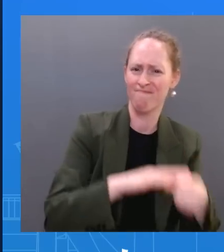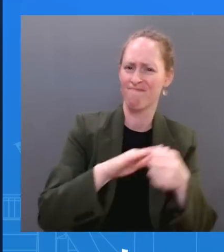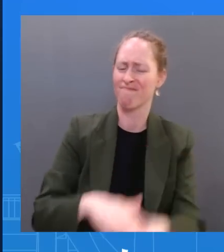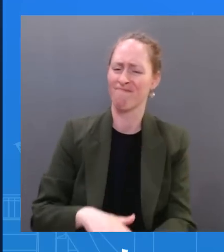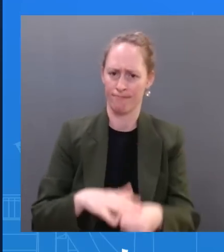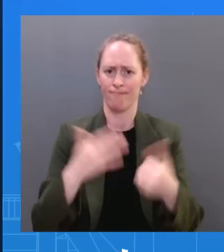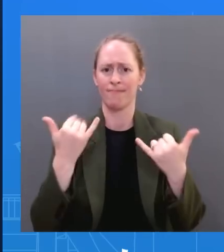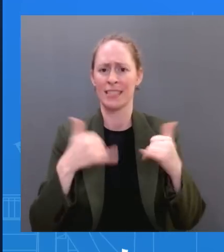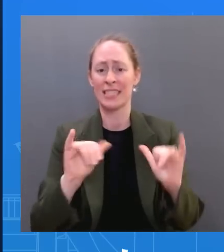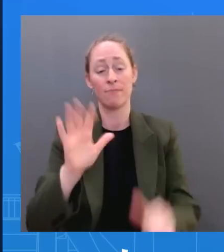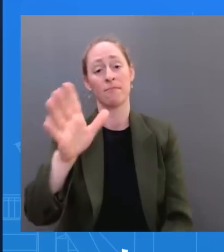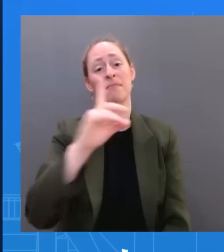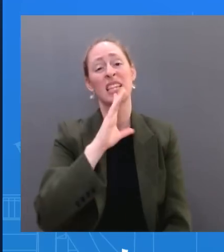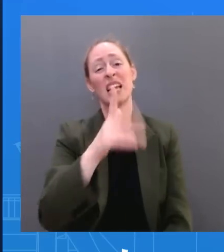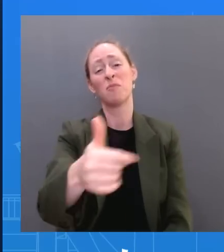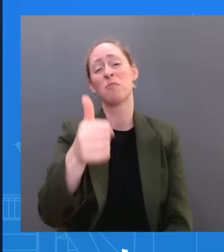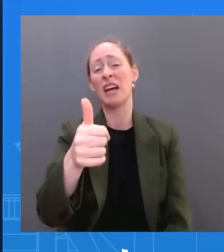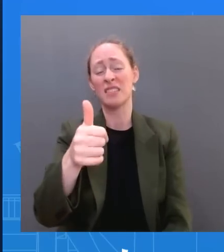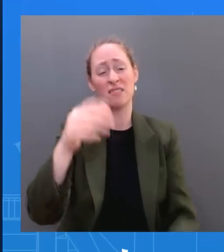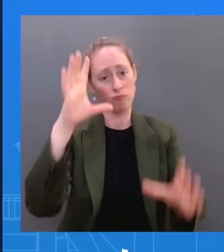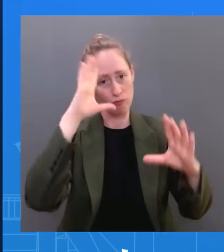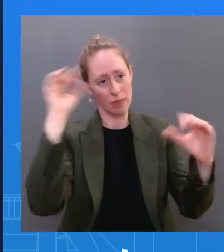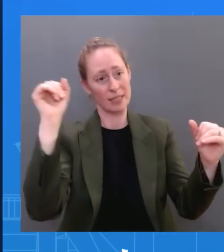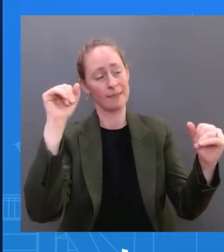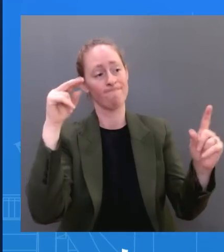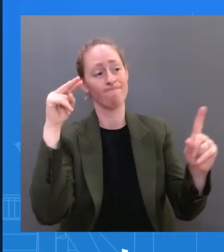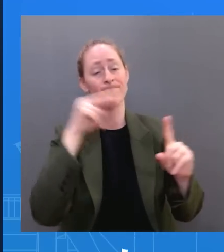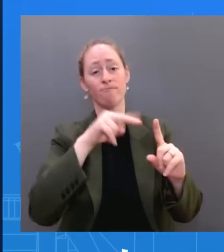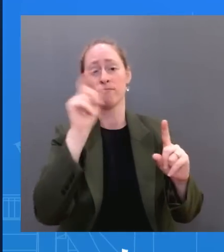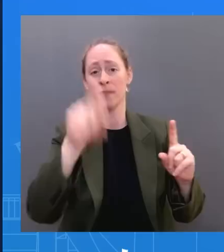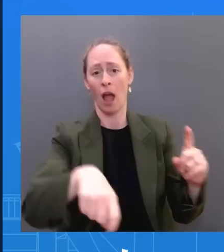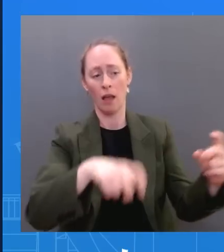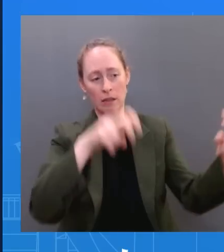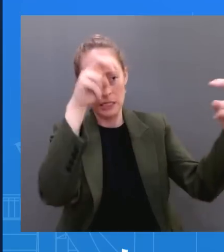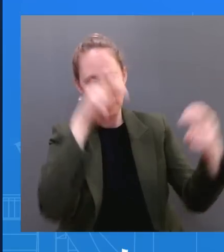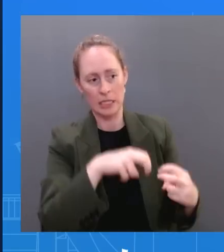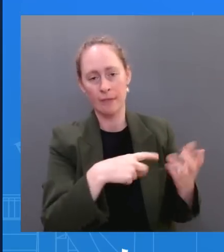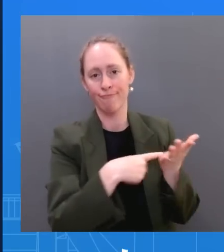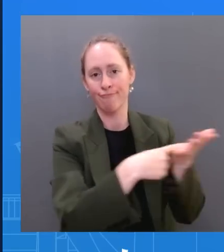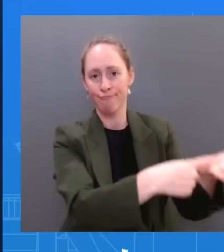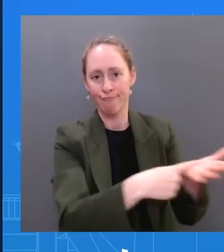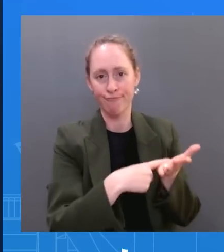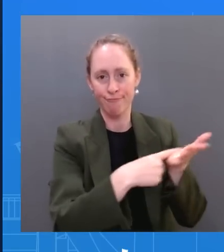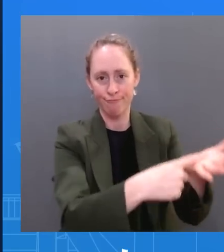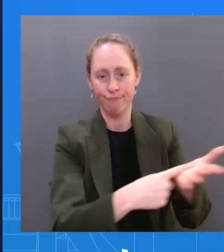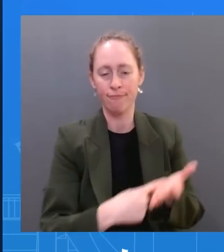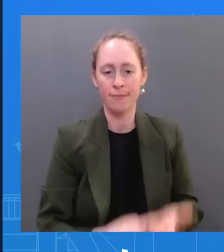and strengthen the fragile but real ceasefire in Yemen; deepen Israel's integration into the region;